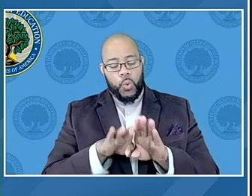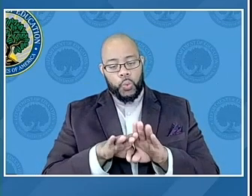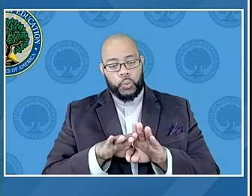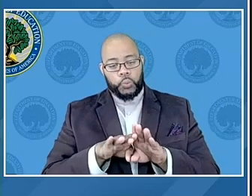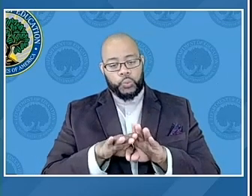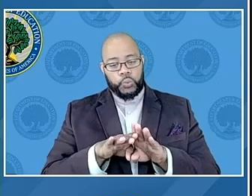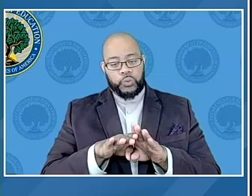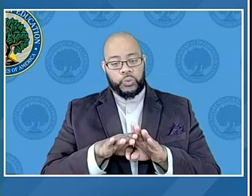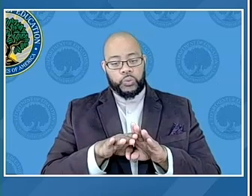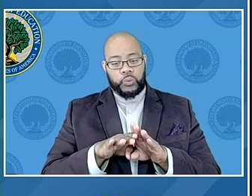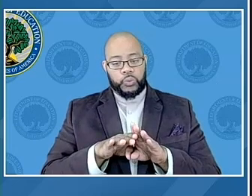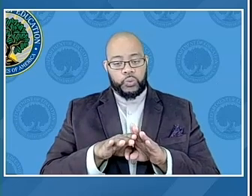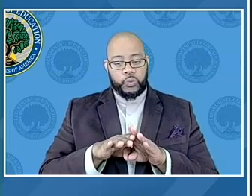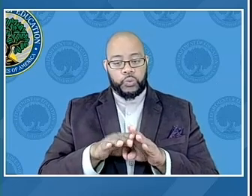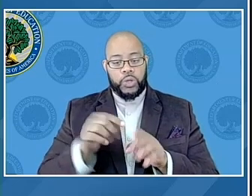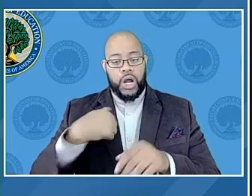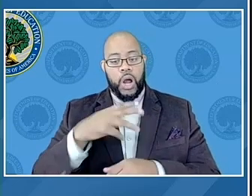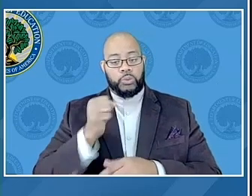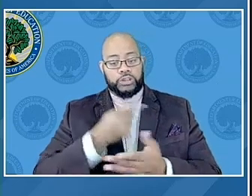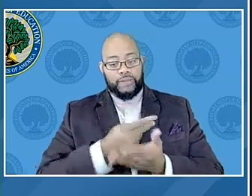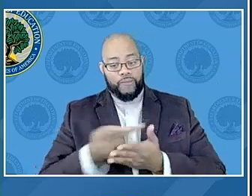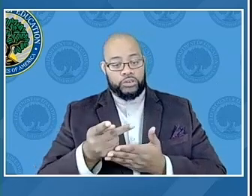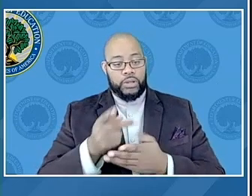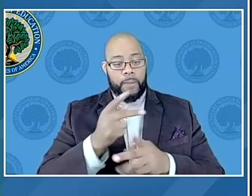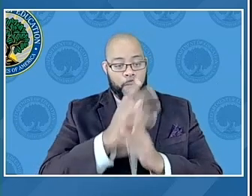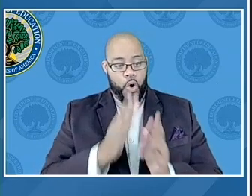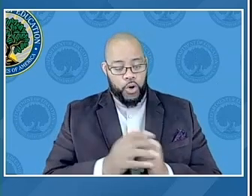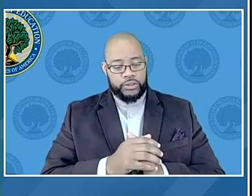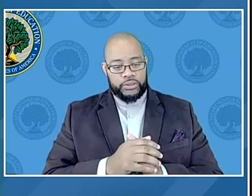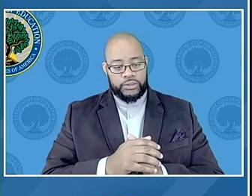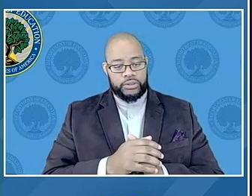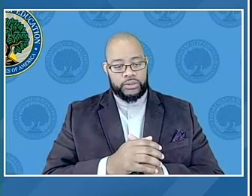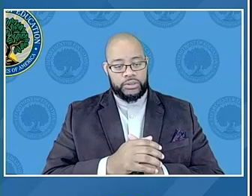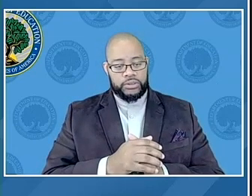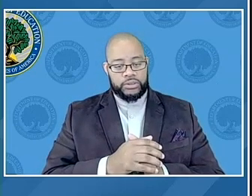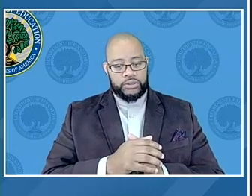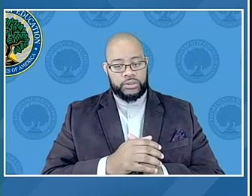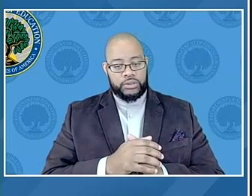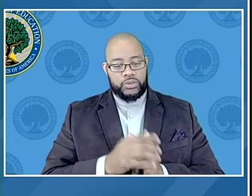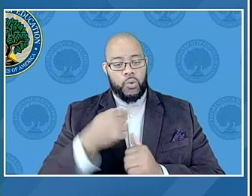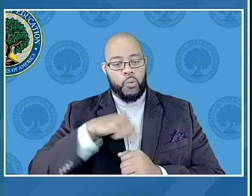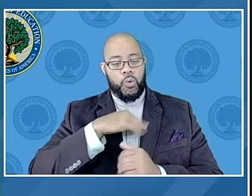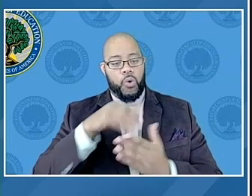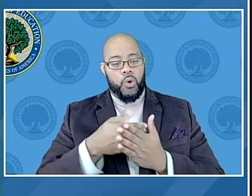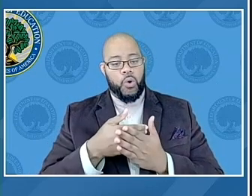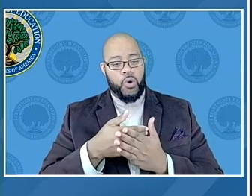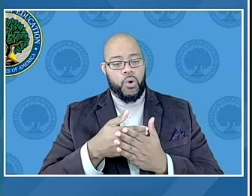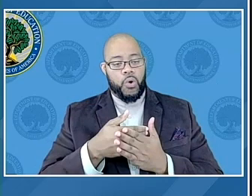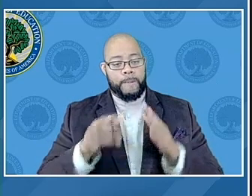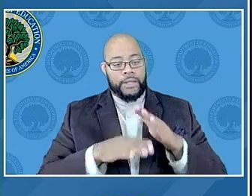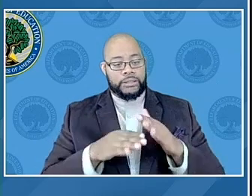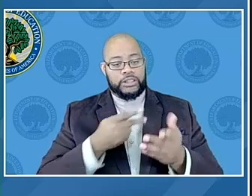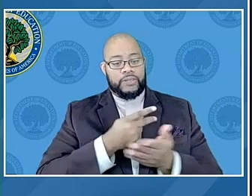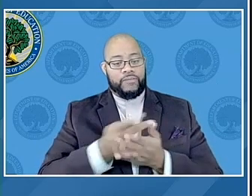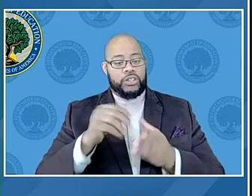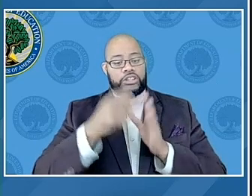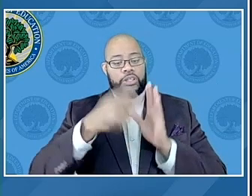I was a defaulted borrower. And we were all left basically defaulted in chapter 13, borrowers were left out of